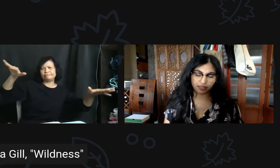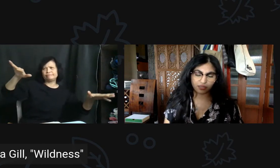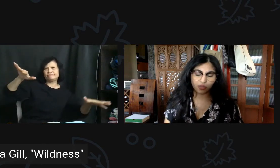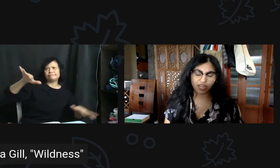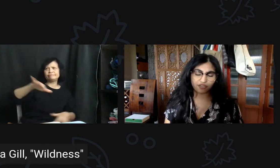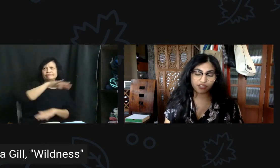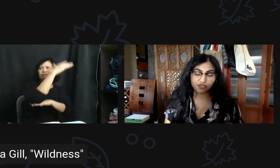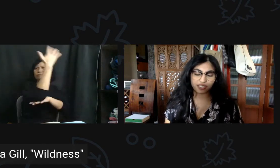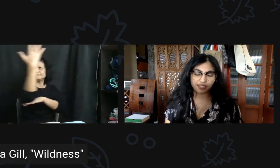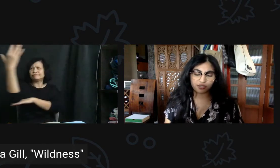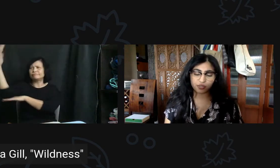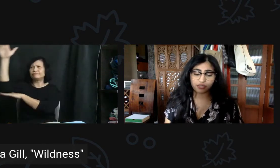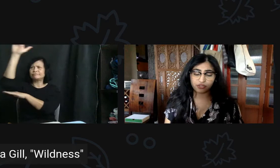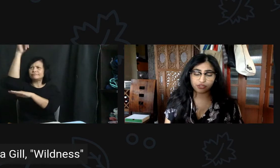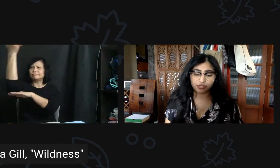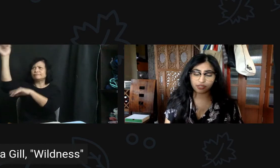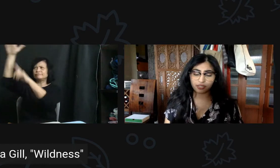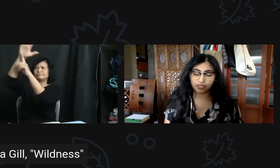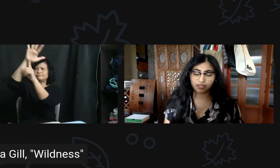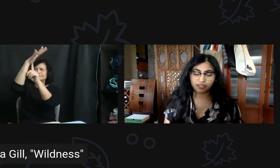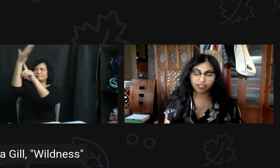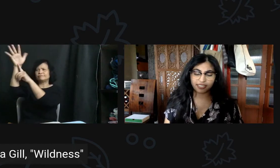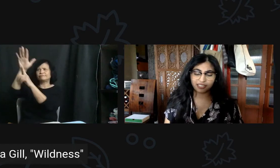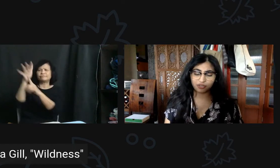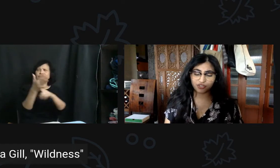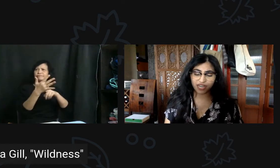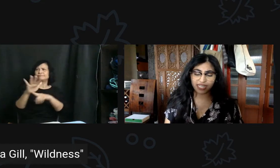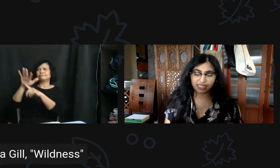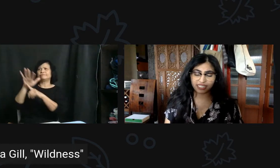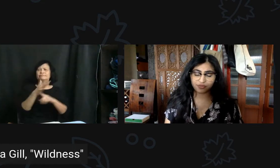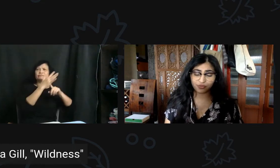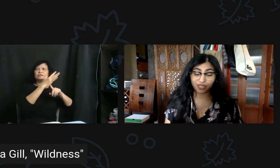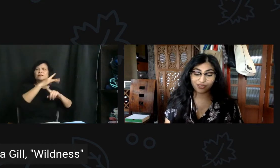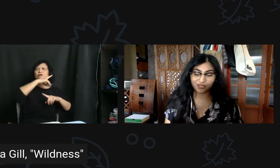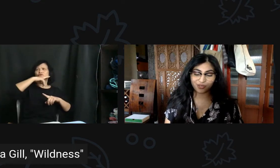The wiry trees twitch their yellow-dry leaves reach